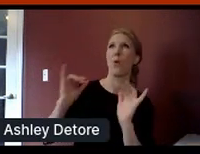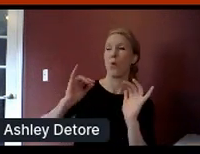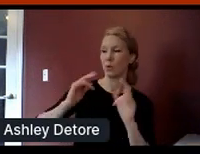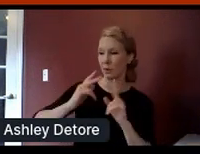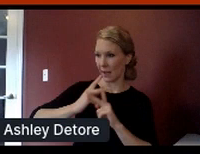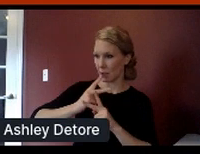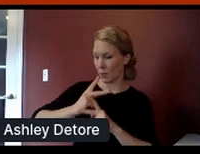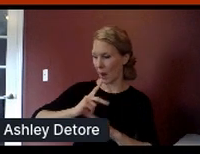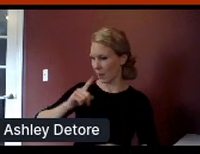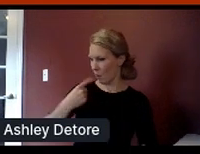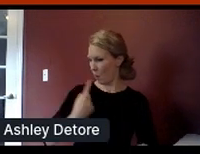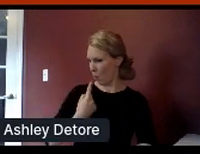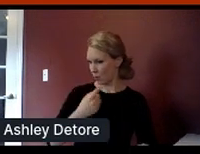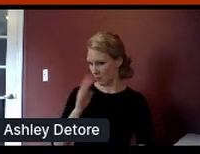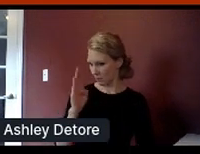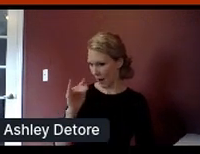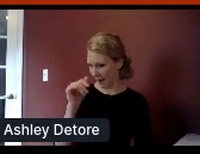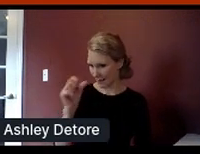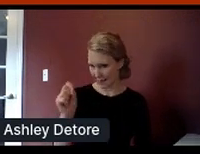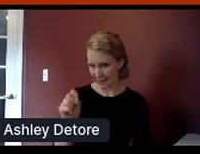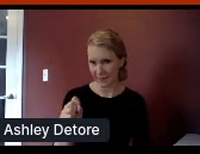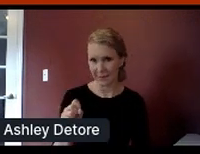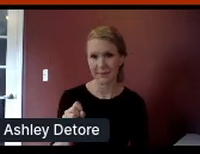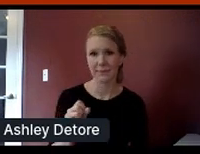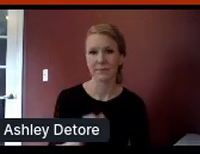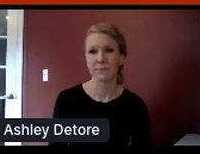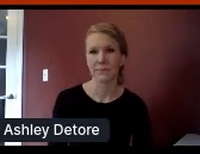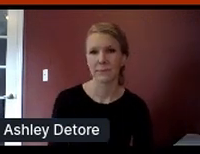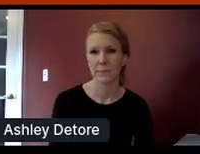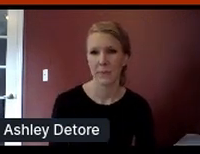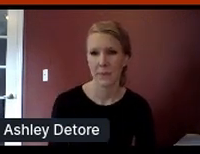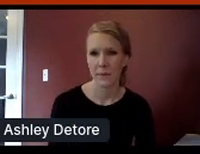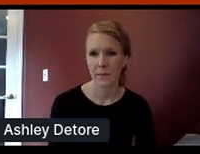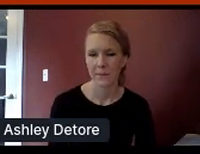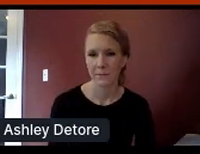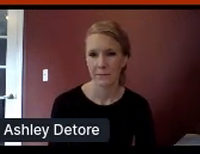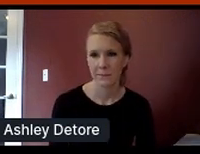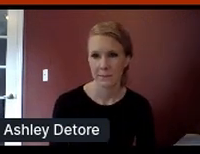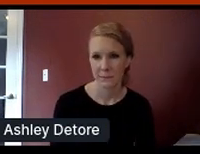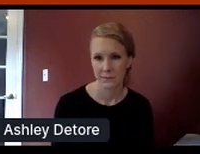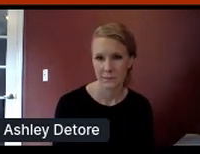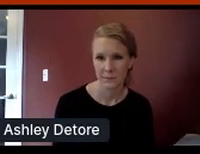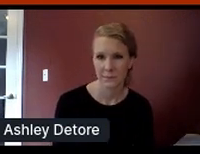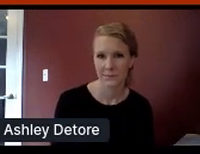Samantha. Samantha, definitely, the email is right there.